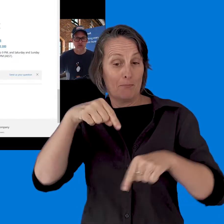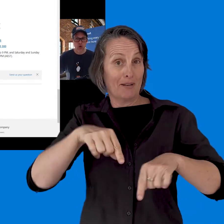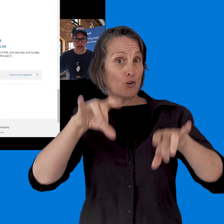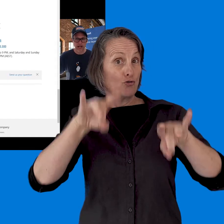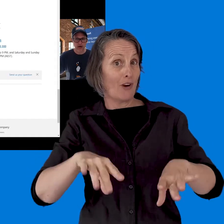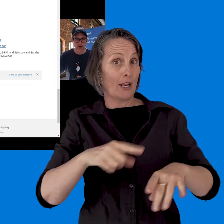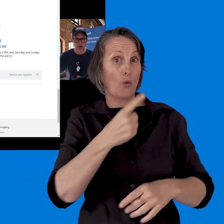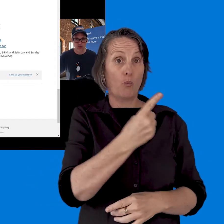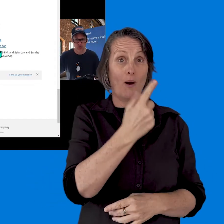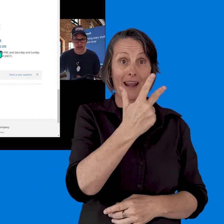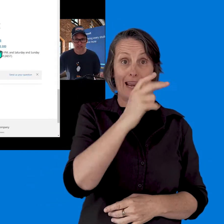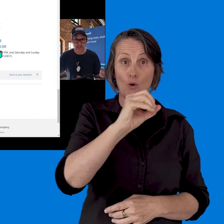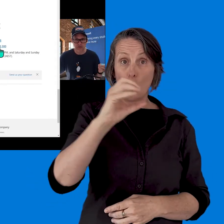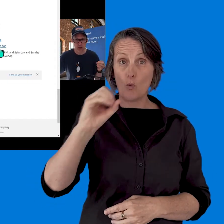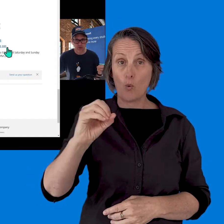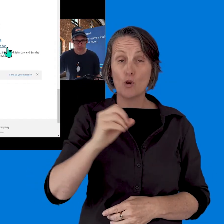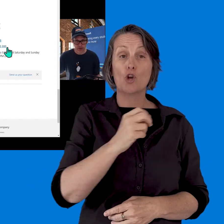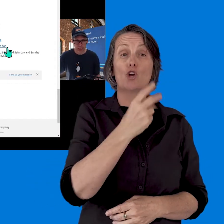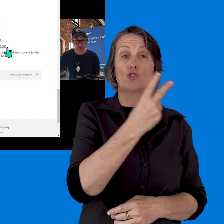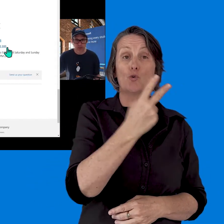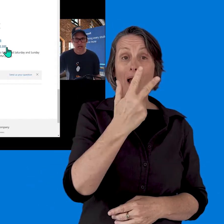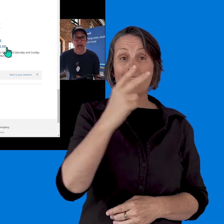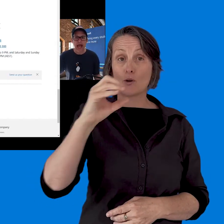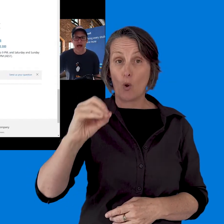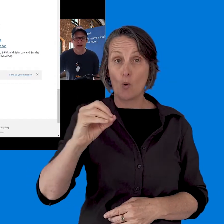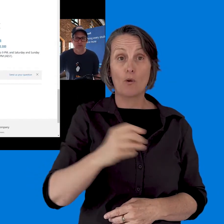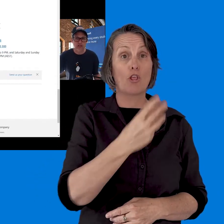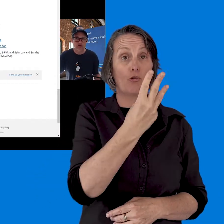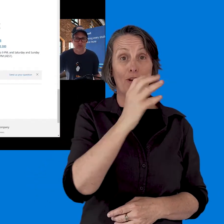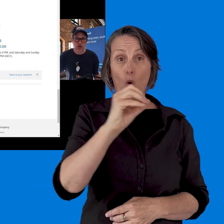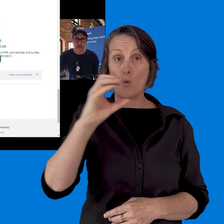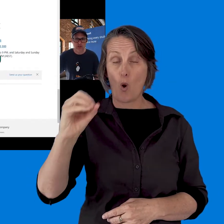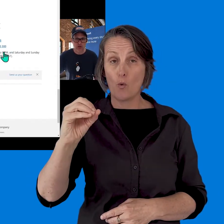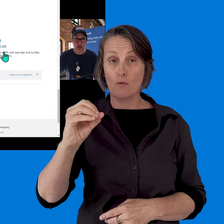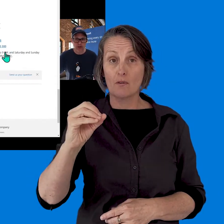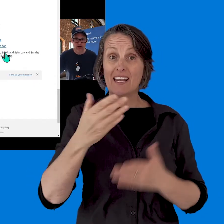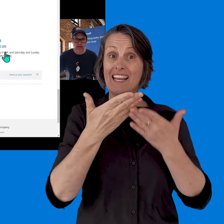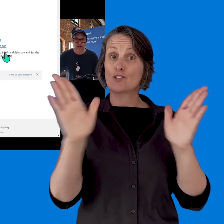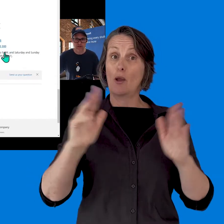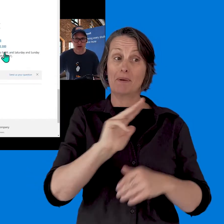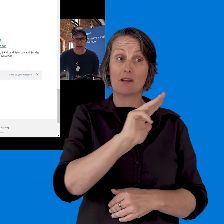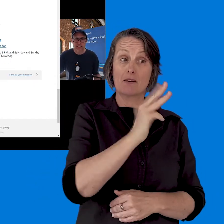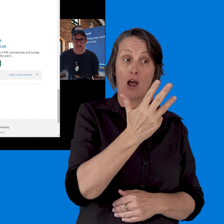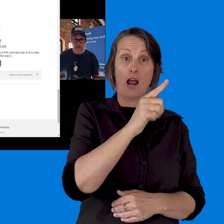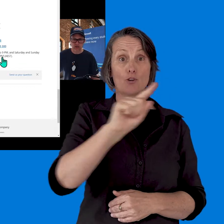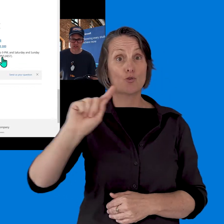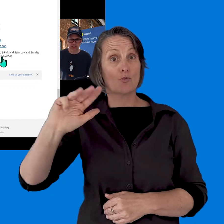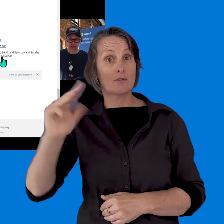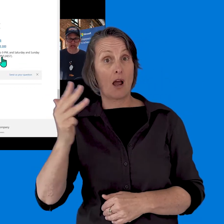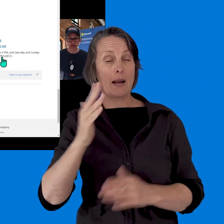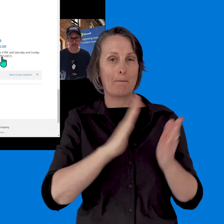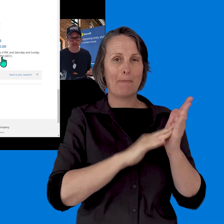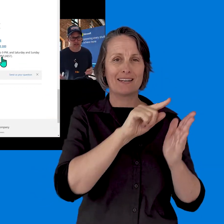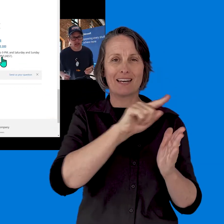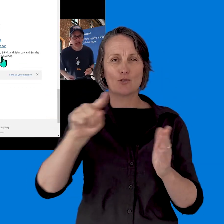It's 1800 280 300 and that runs from 9 am to 9 pm Monday to Friday and 10 am to 6 pm Saturday to Sunday.